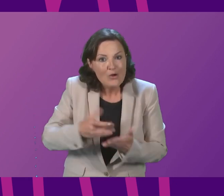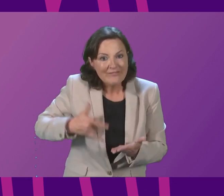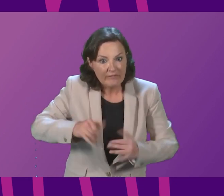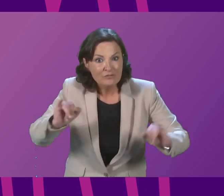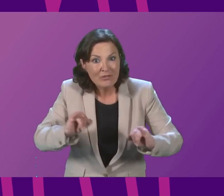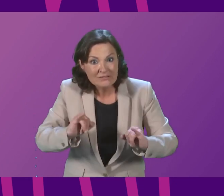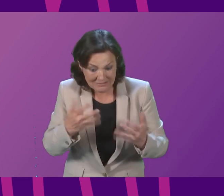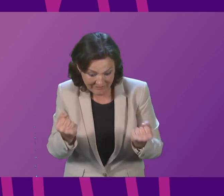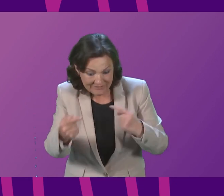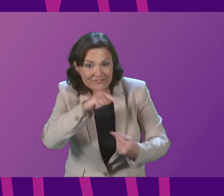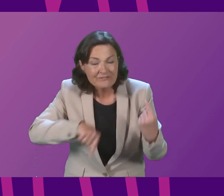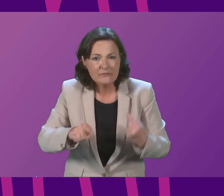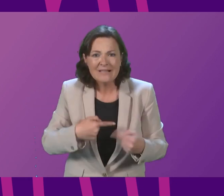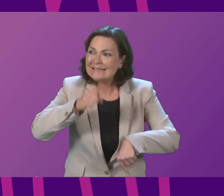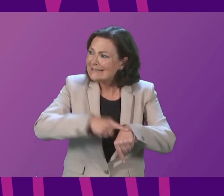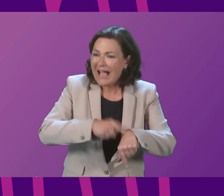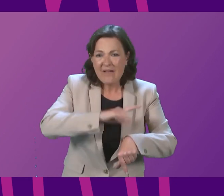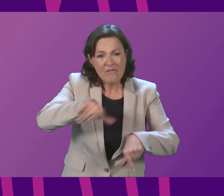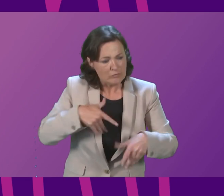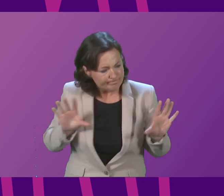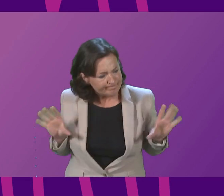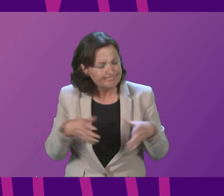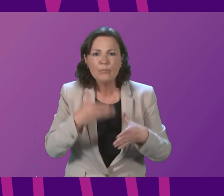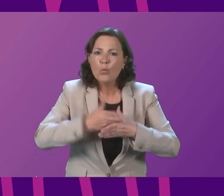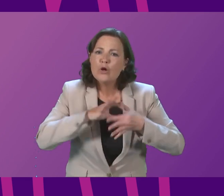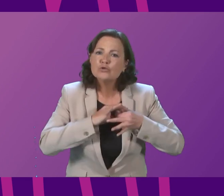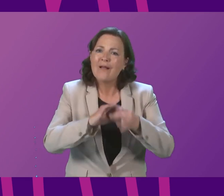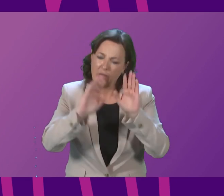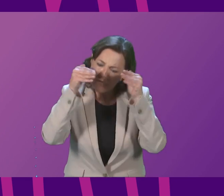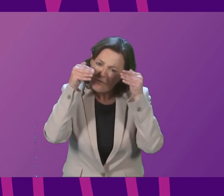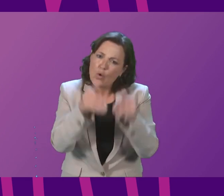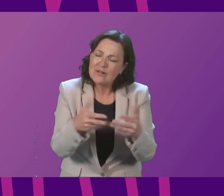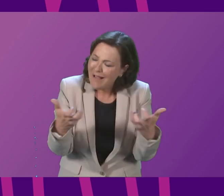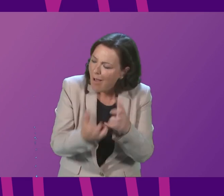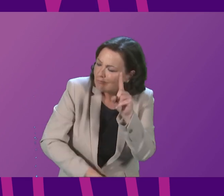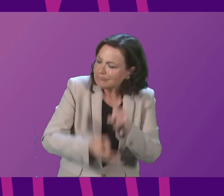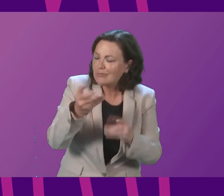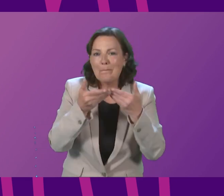It is time for us all to pull together and focus on improving public services, creating